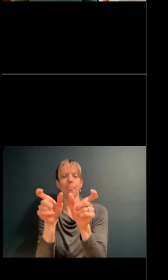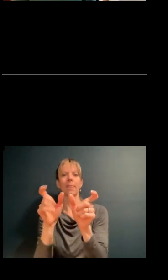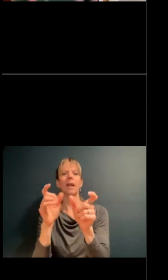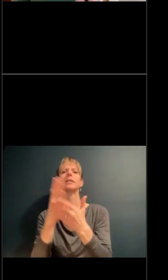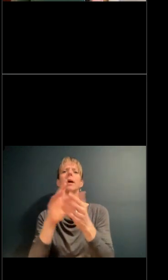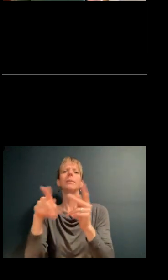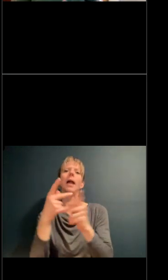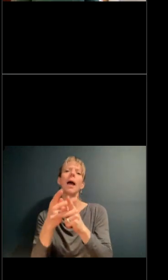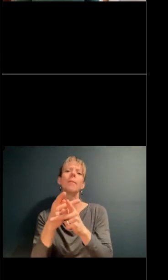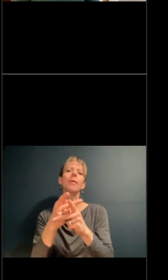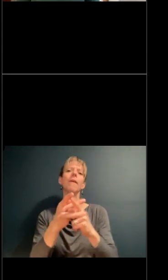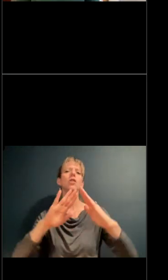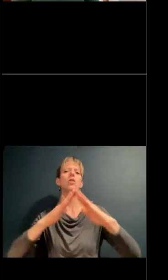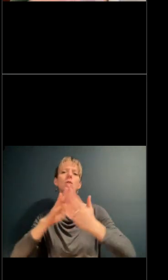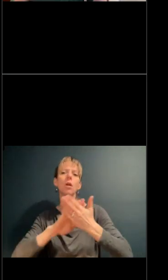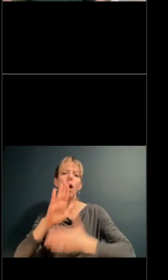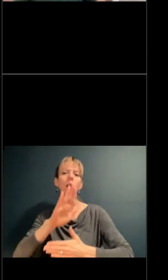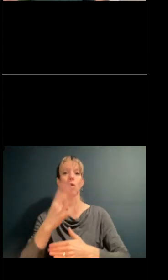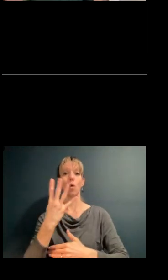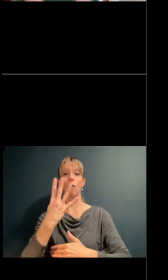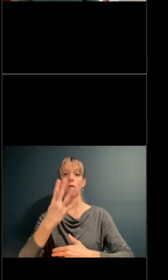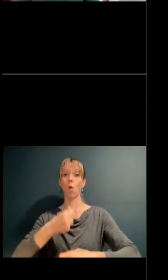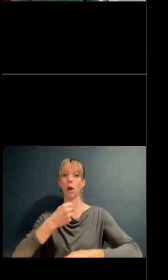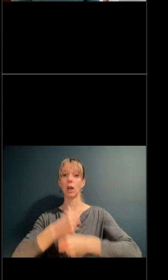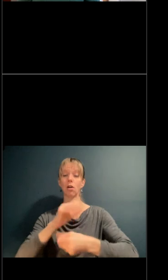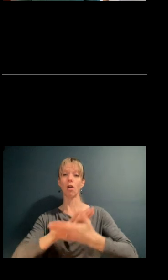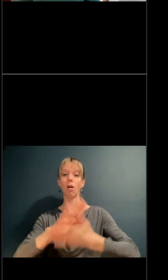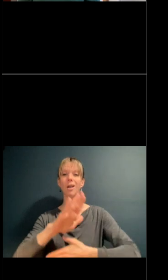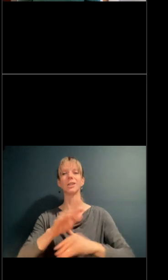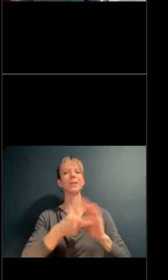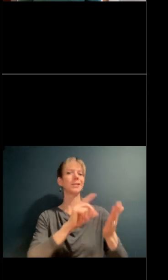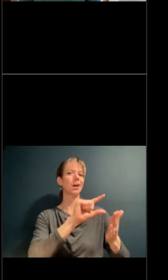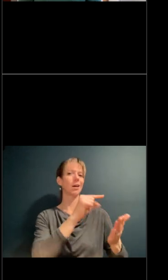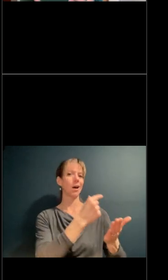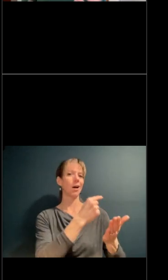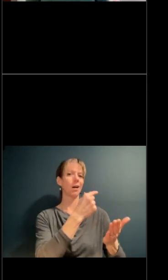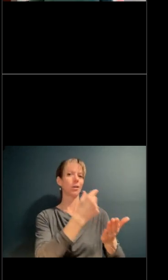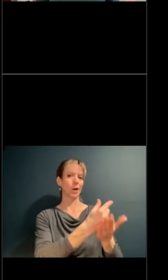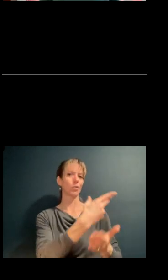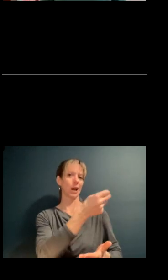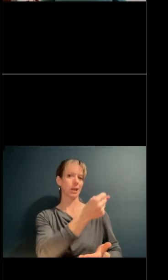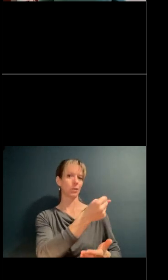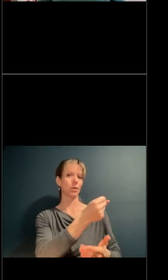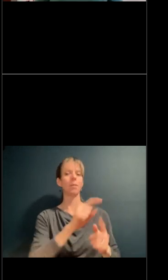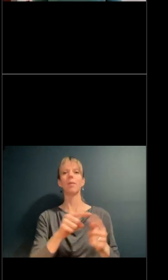or four-year college right after high school. But that is true for only about 1/4 of young